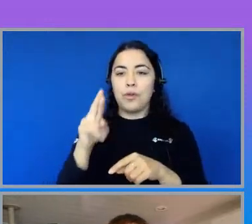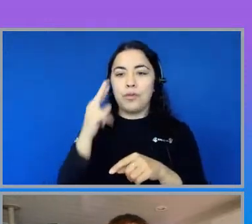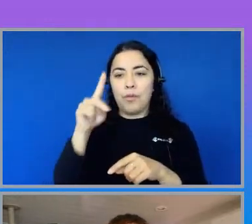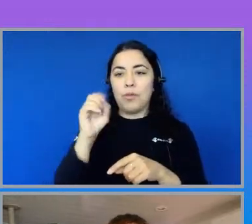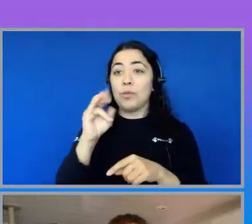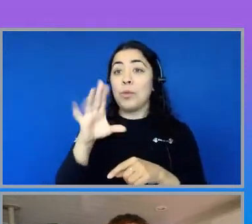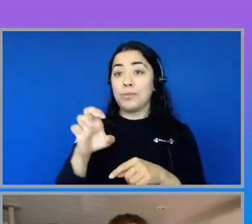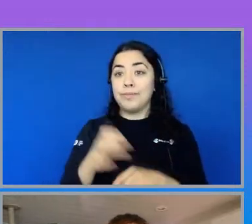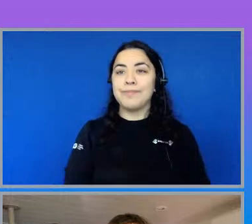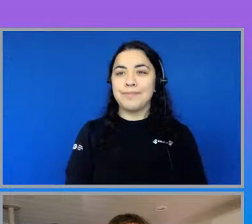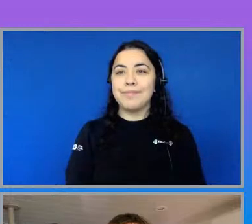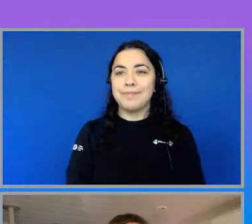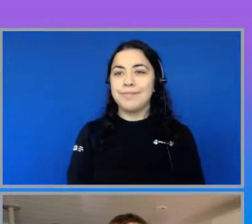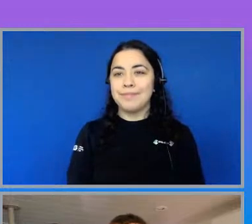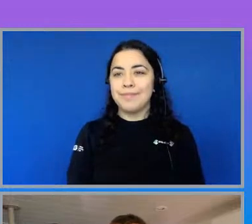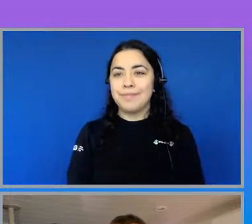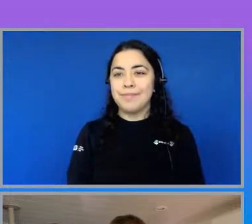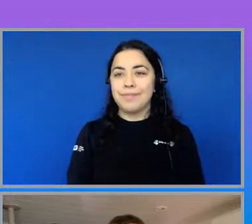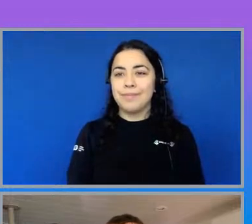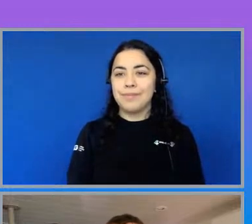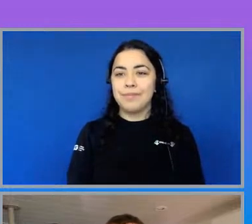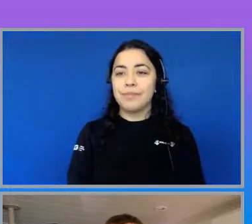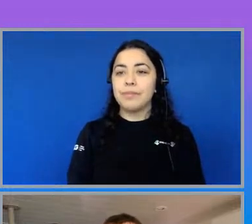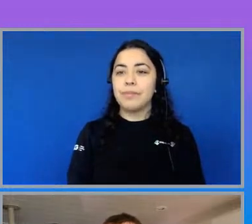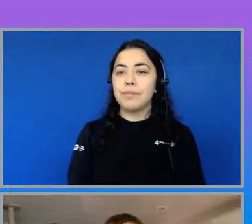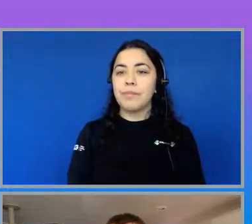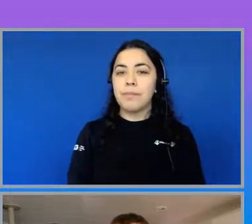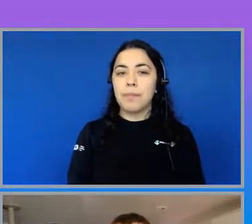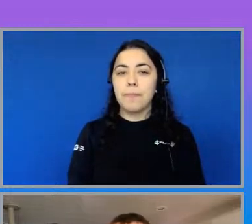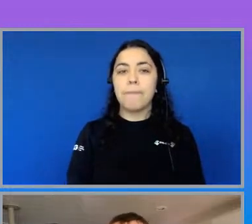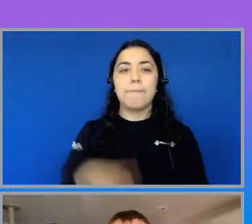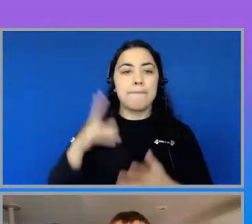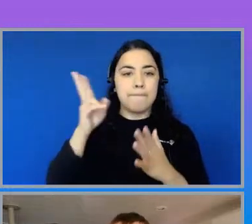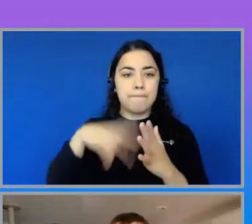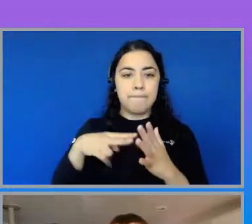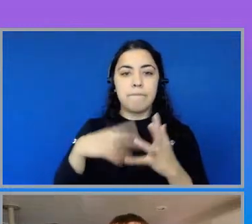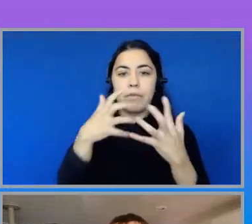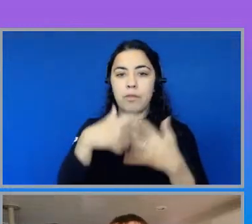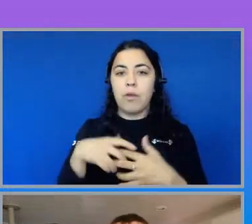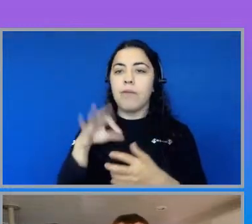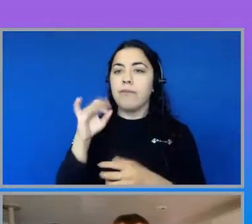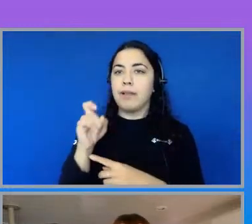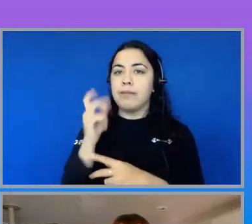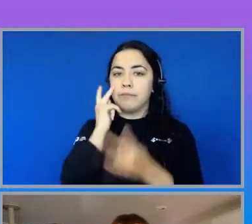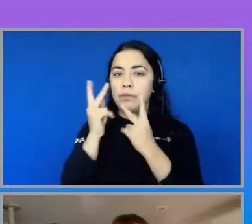source order. With reading flow